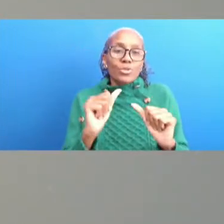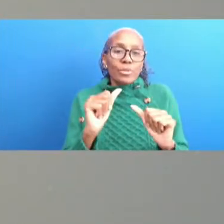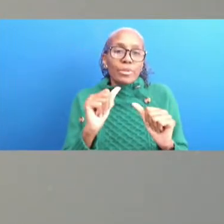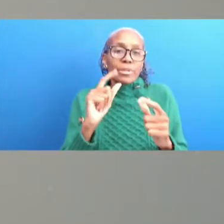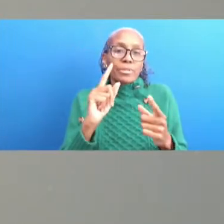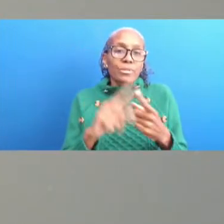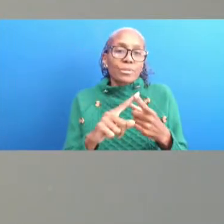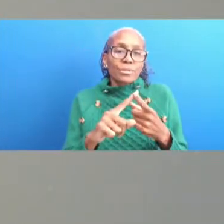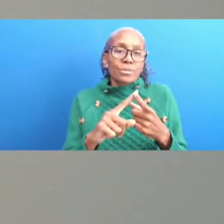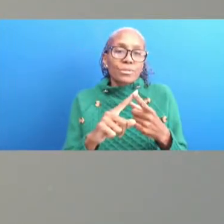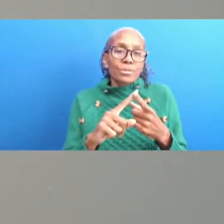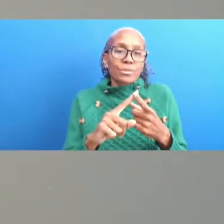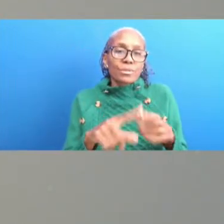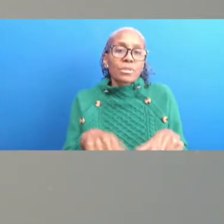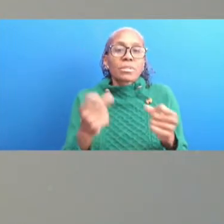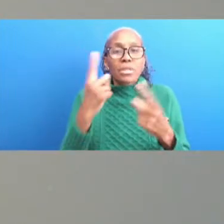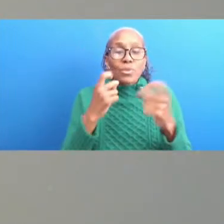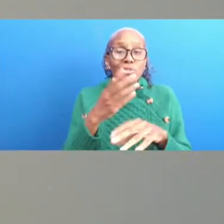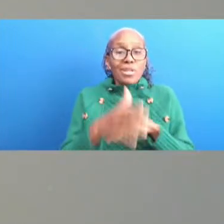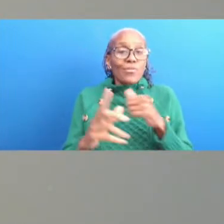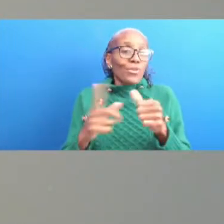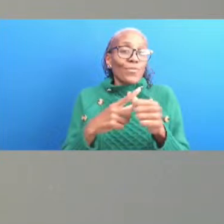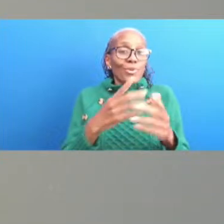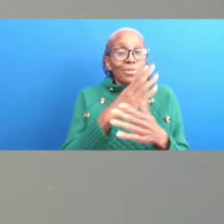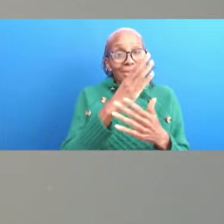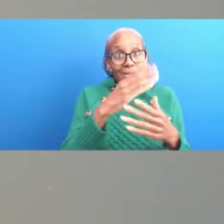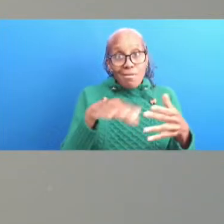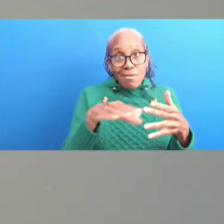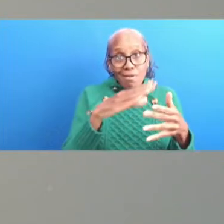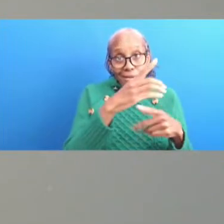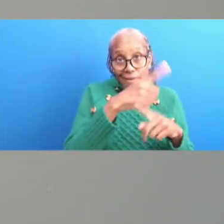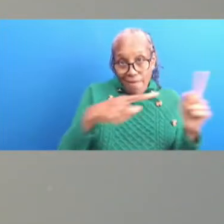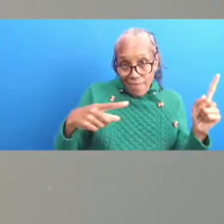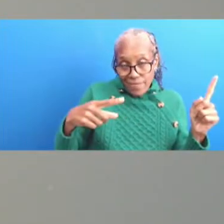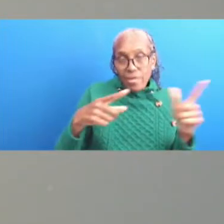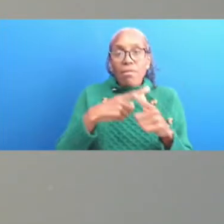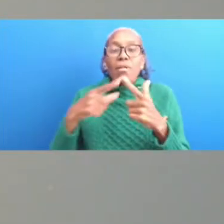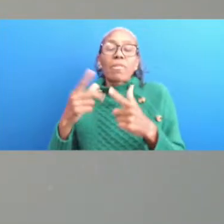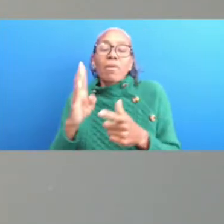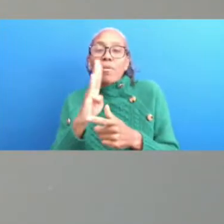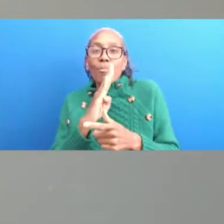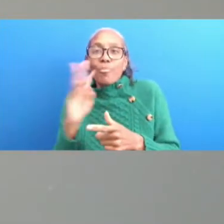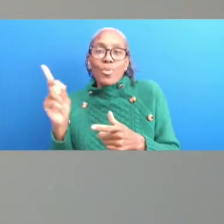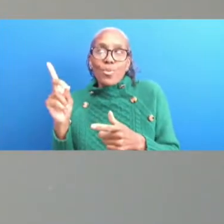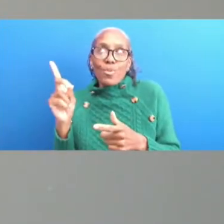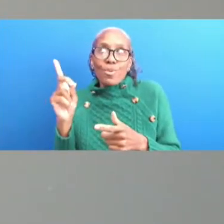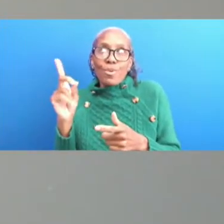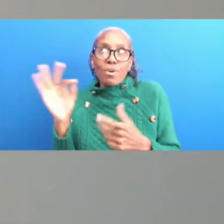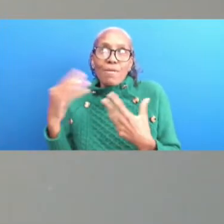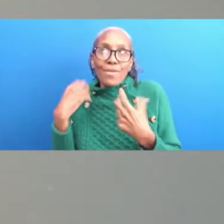POSSIBLE. IT IS QUITE A BIT OF CONTENT BUT I WILL TRY TO TAKE